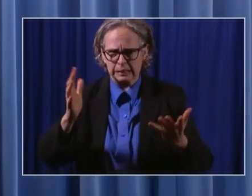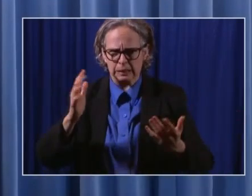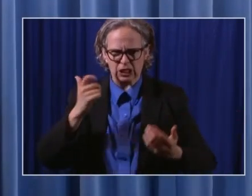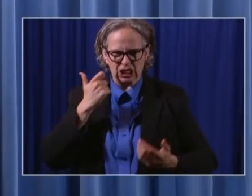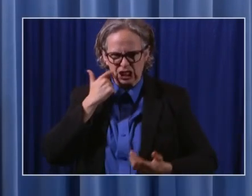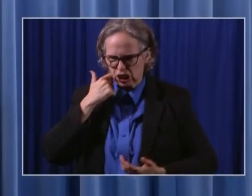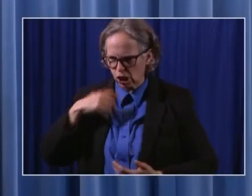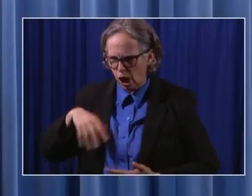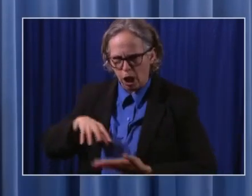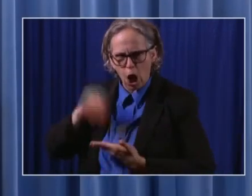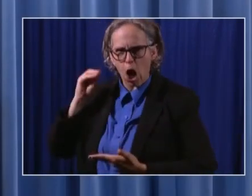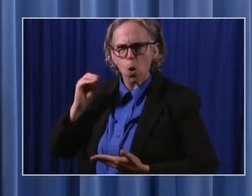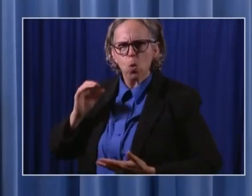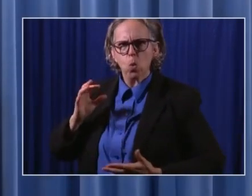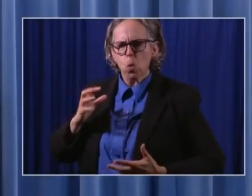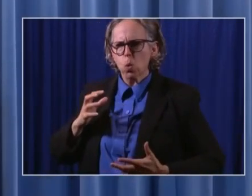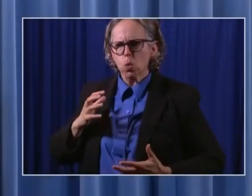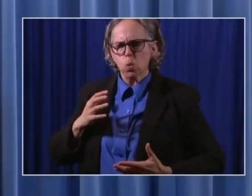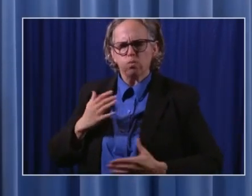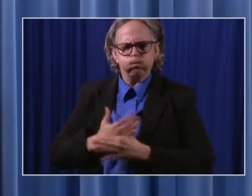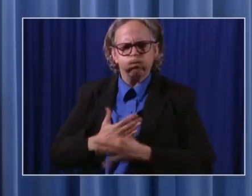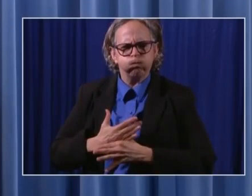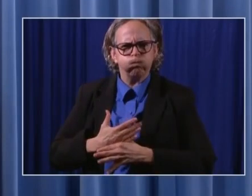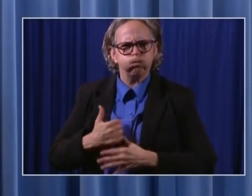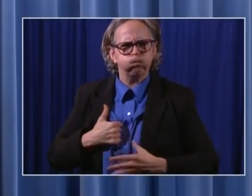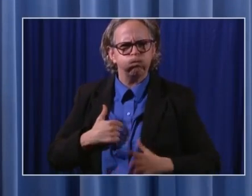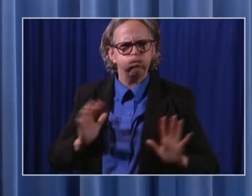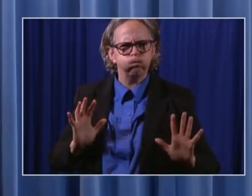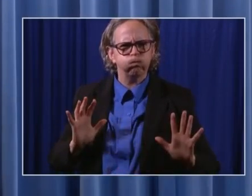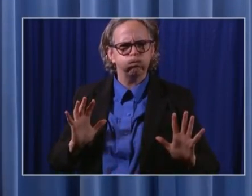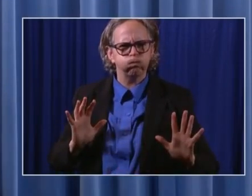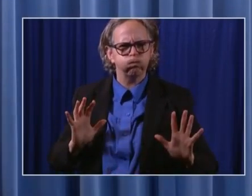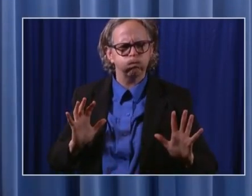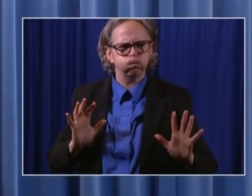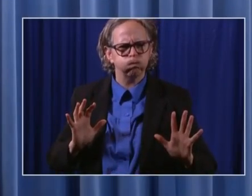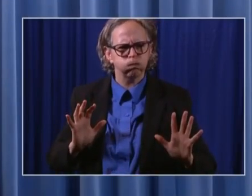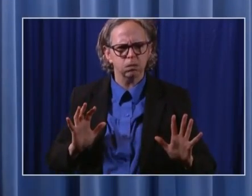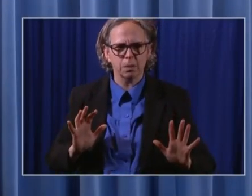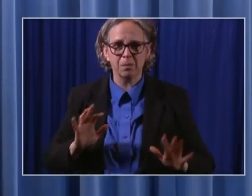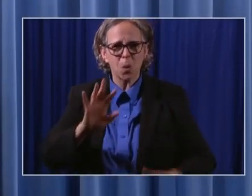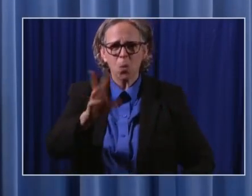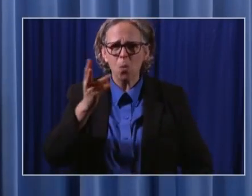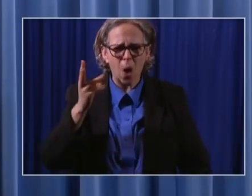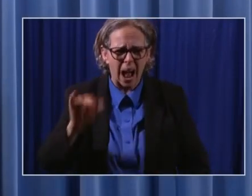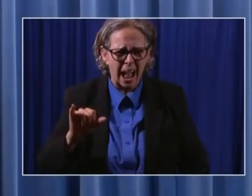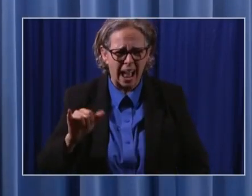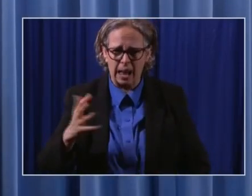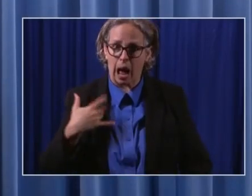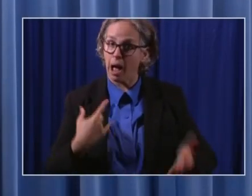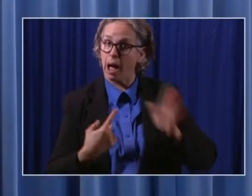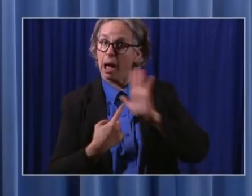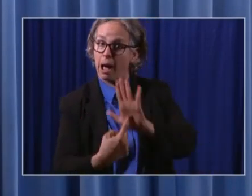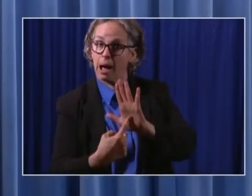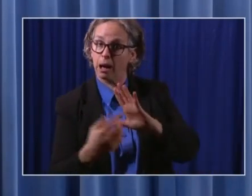VULNERABLE PEOPLE LIVE. WANTED TO TELL YOU ABOUT A CASE THAT WE LEARNED ABOUT THAT IS PARTICULARLY TROUBLING.